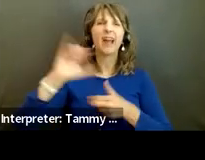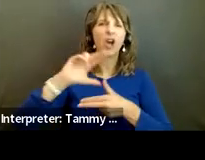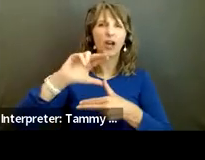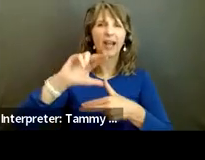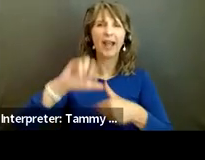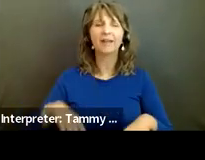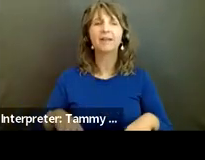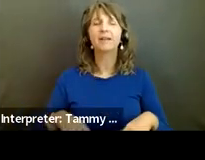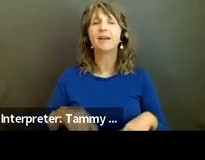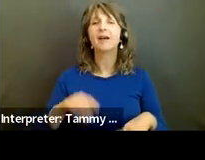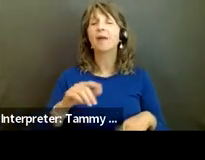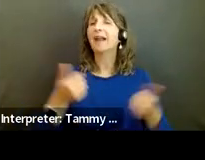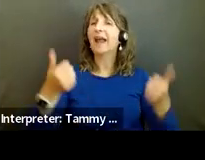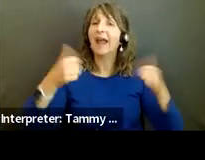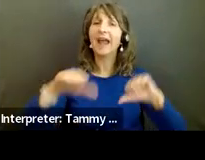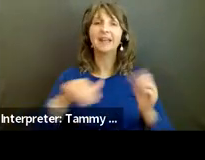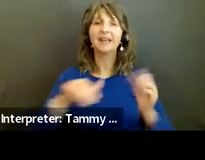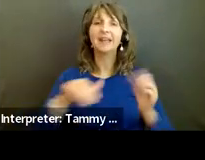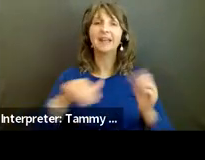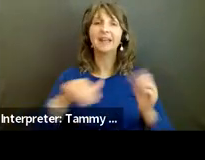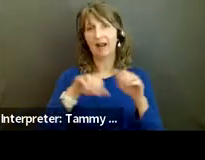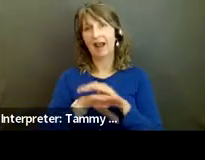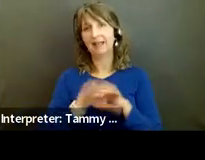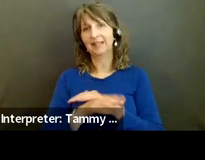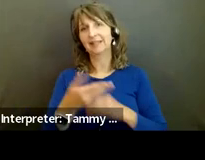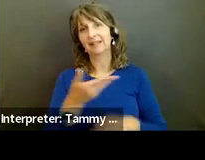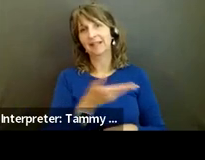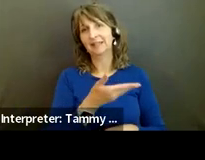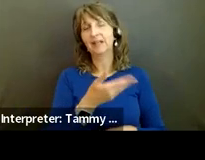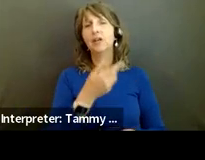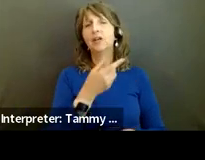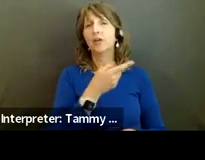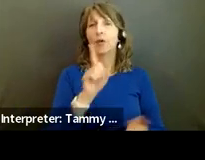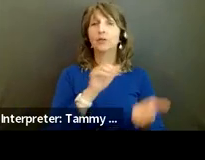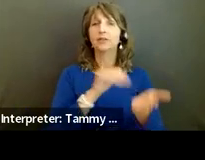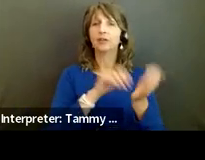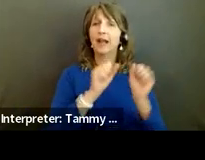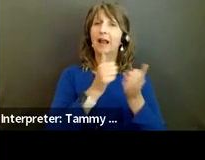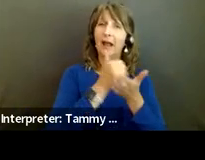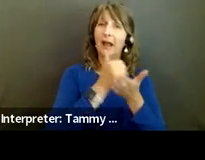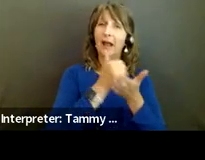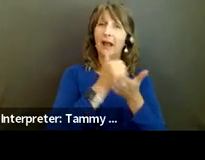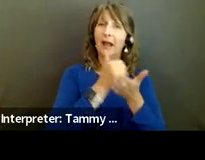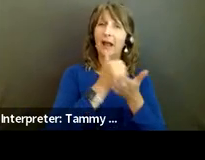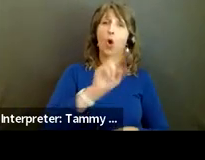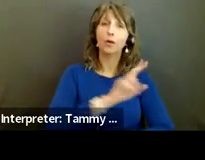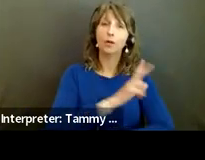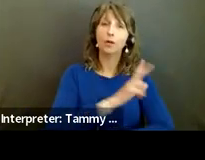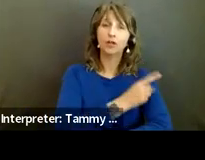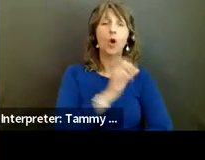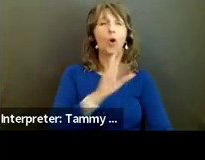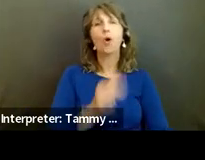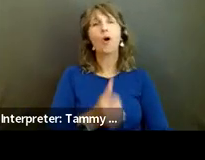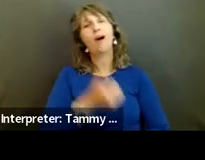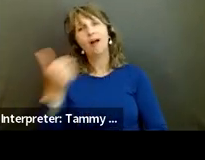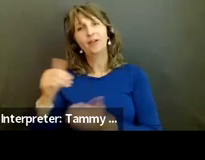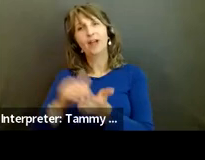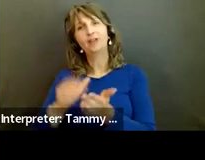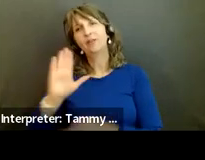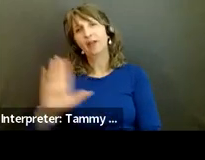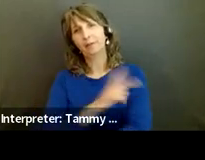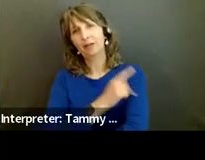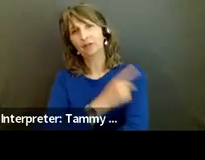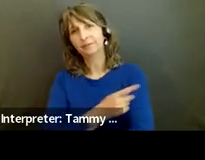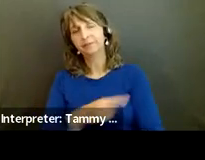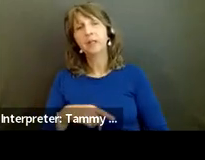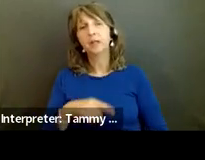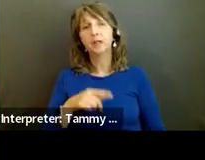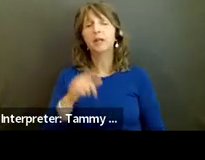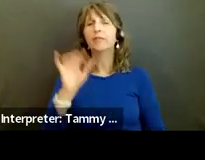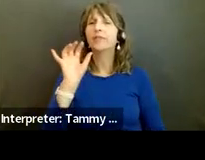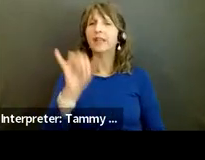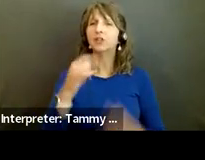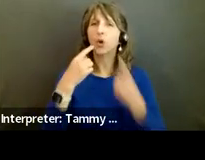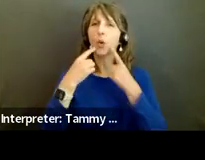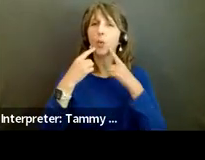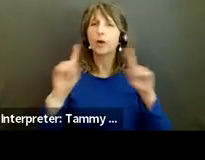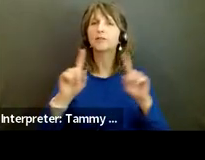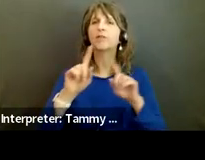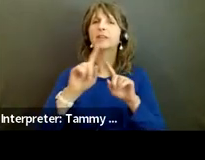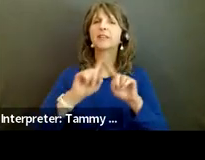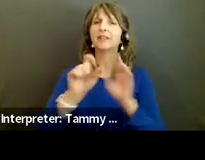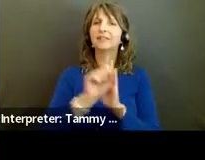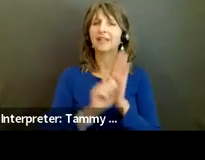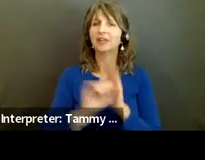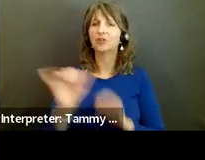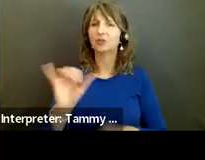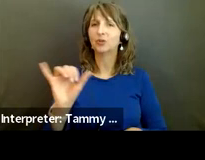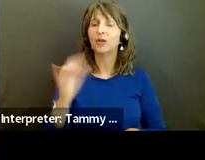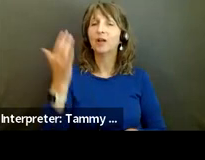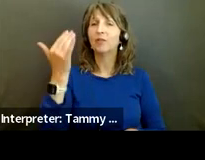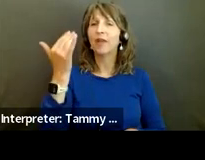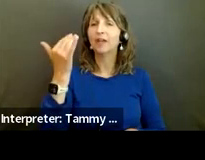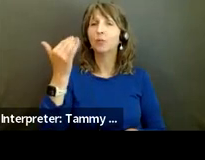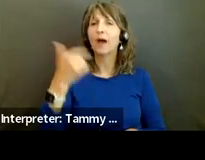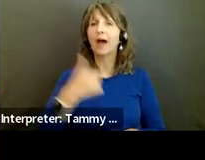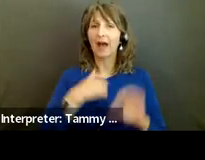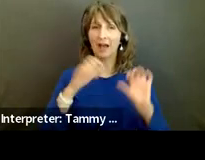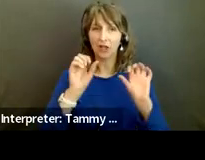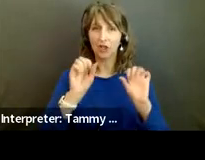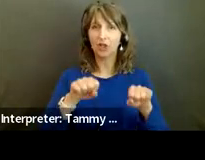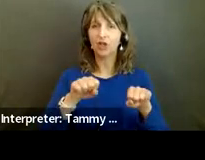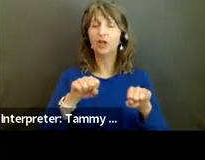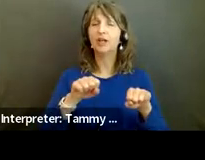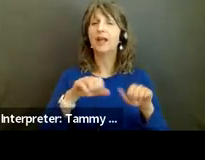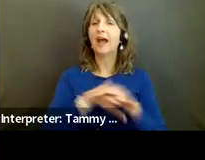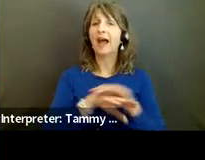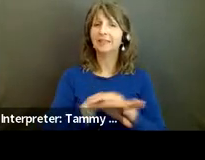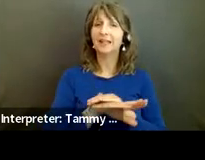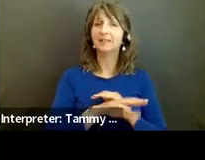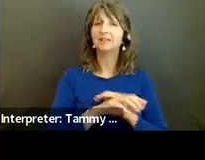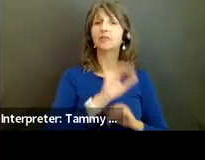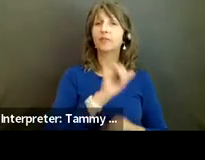You can also do this across states. So that's why I was able to get access to our Austin me friends medical records because she was in fact from out of state.